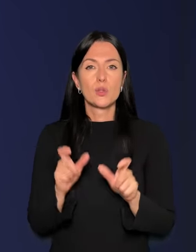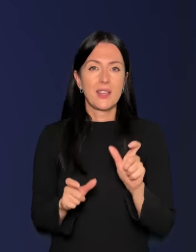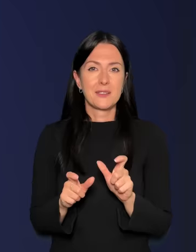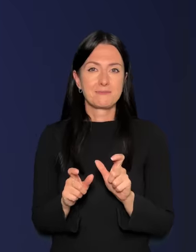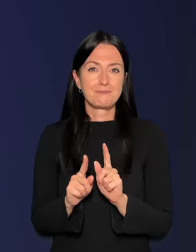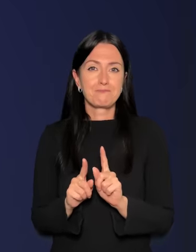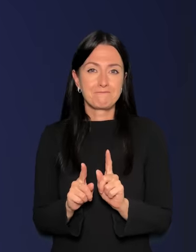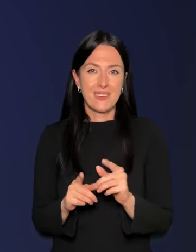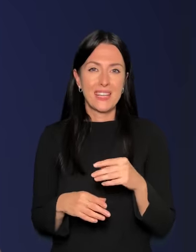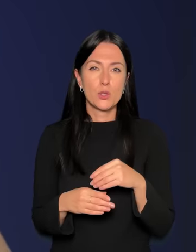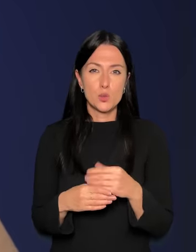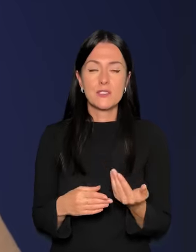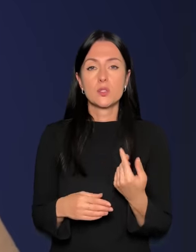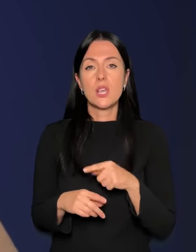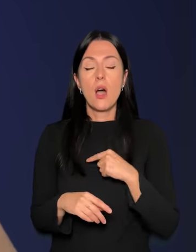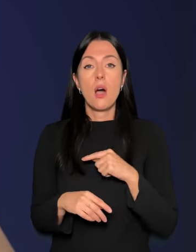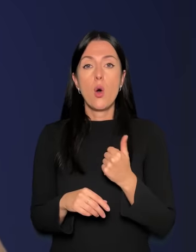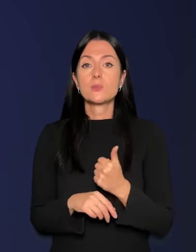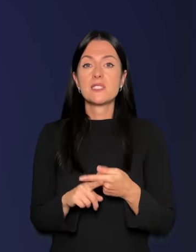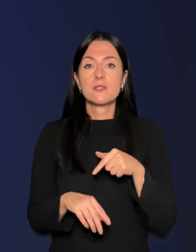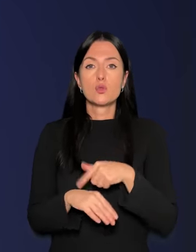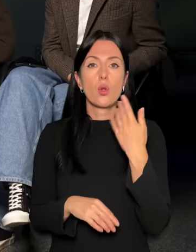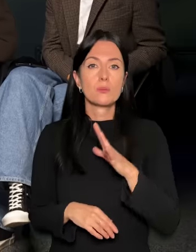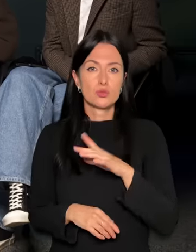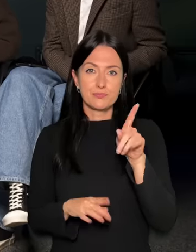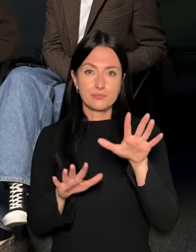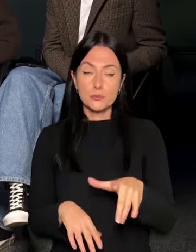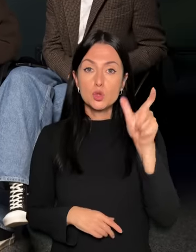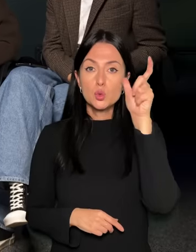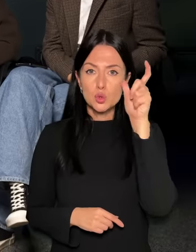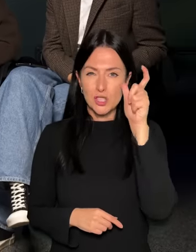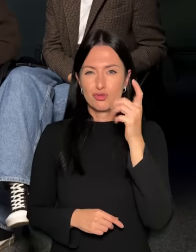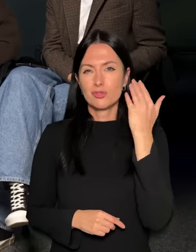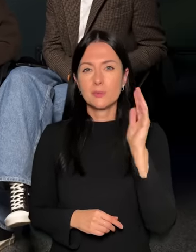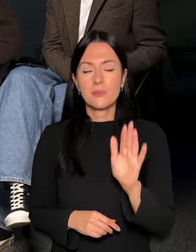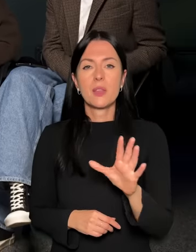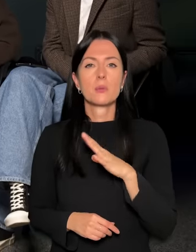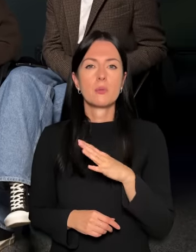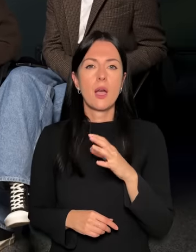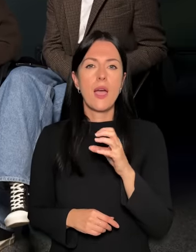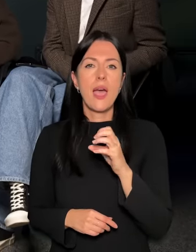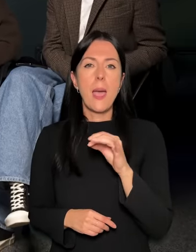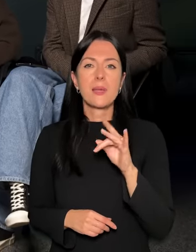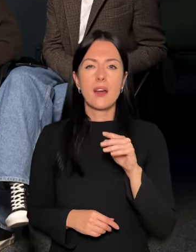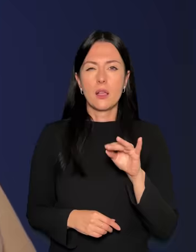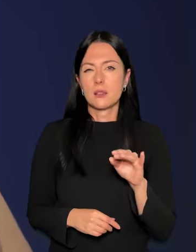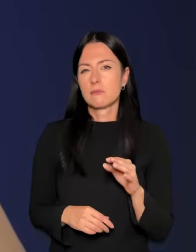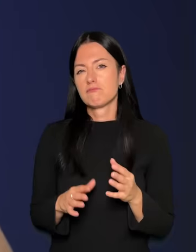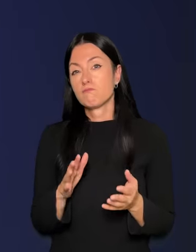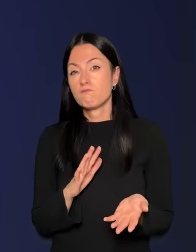people with disabilities, I especially felt this when I was in Turkey and the Emirates a long time ago.